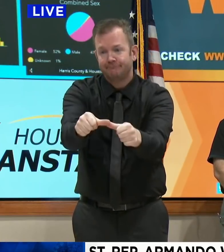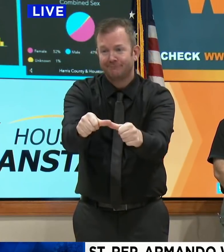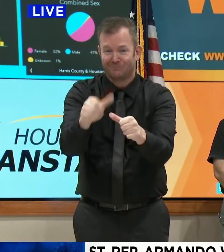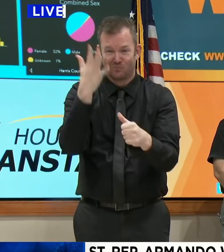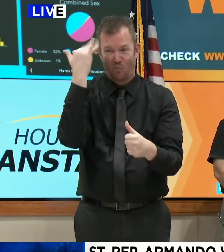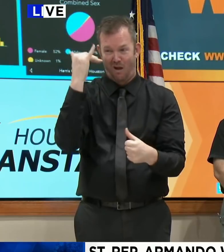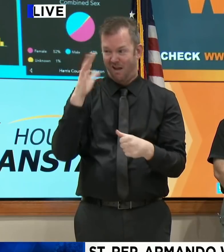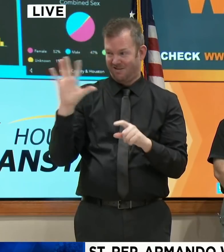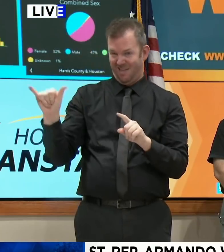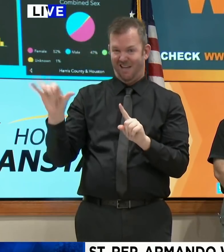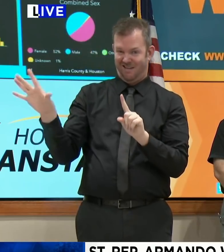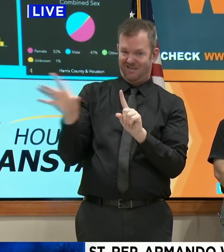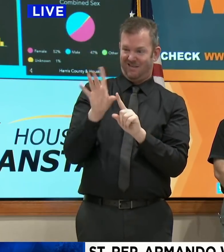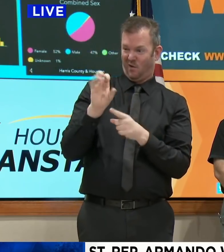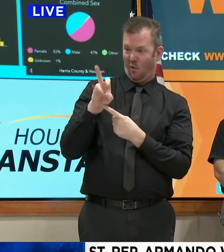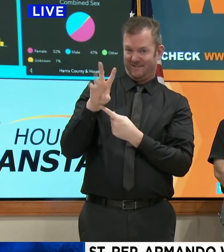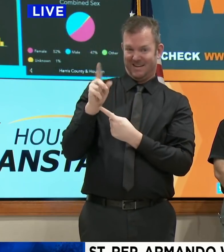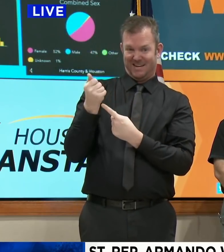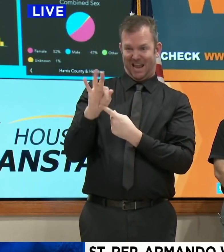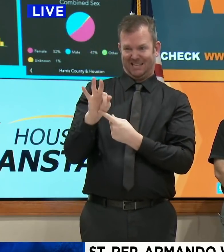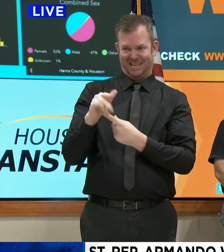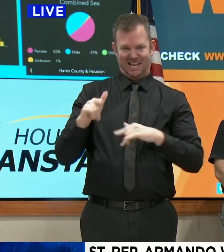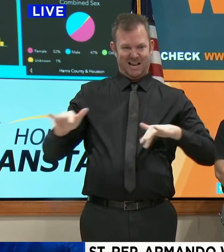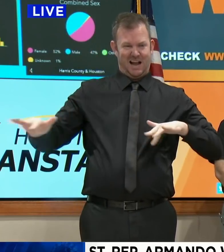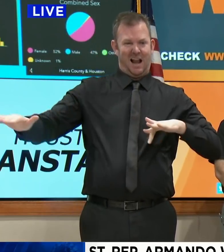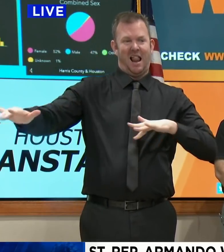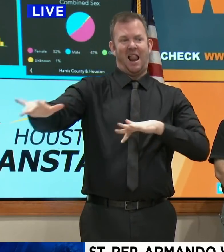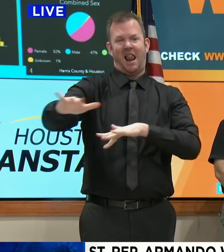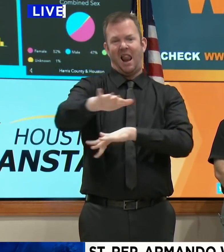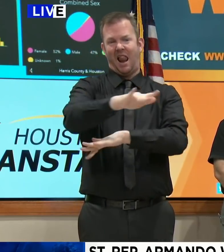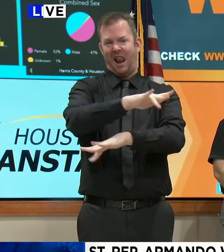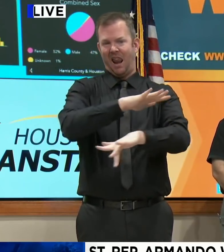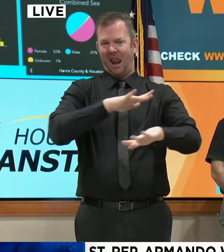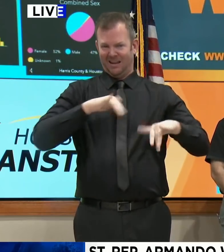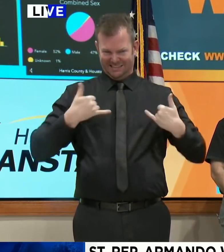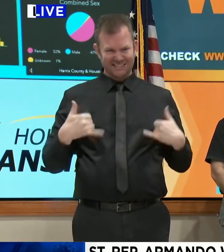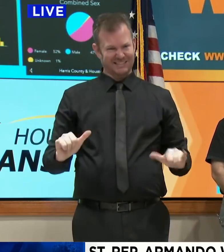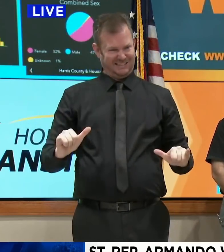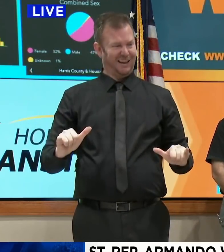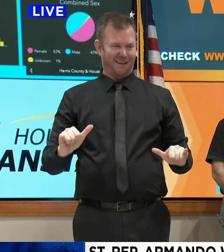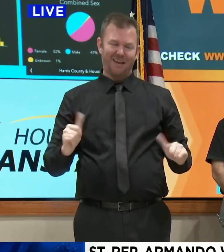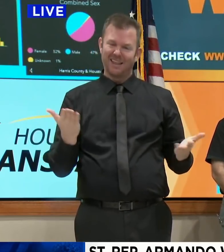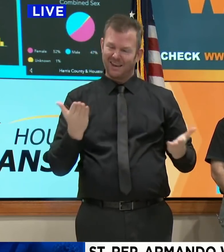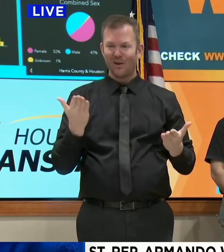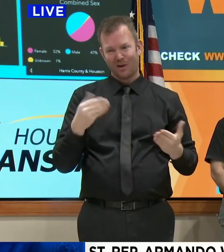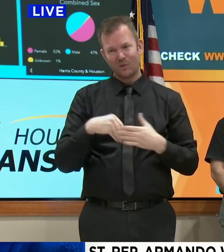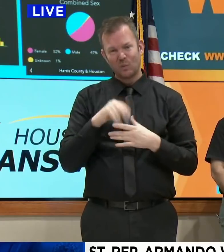not for a while probably month maybe maybe even longer because the virus even longer because the virus is still there we’ve not is still there we’ve not developed immunity we’ve not